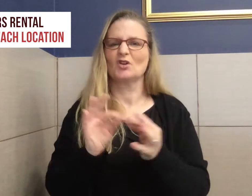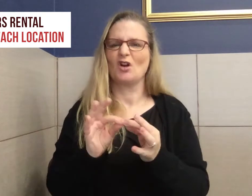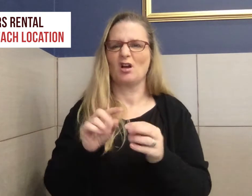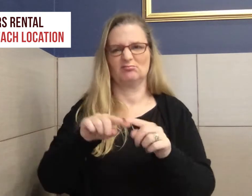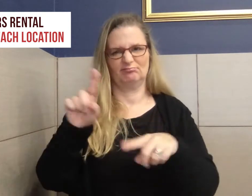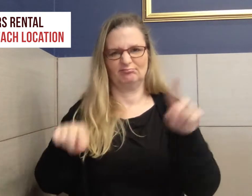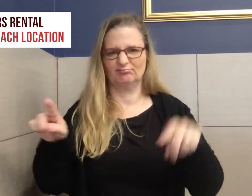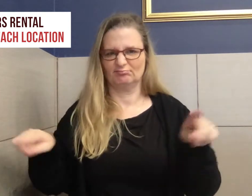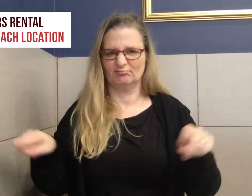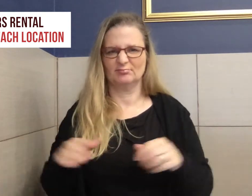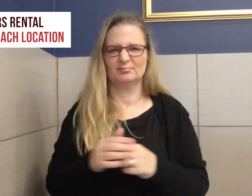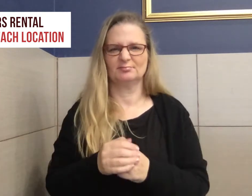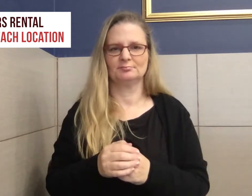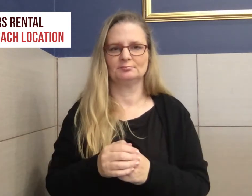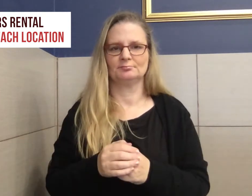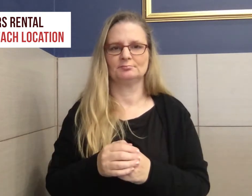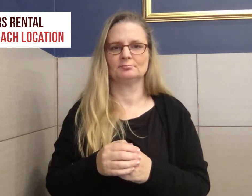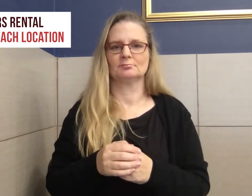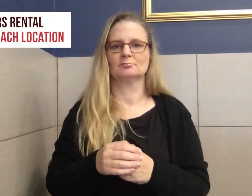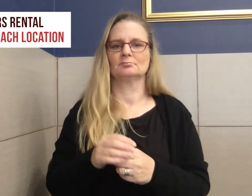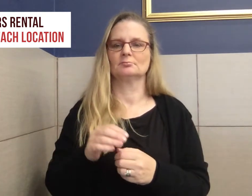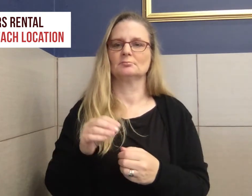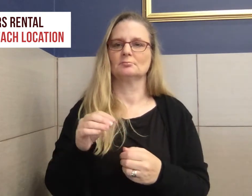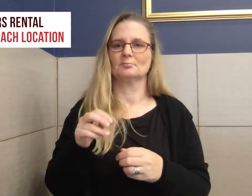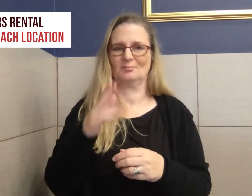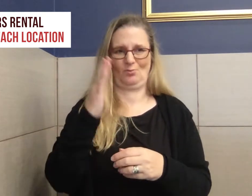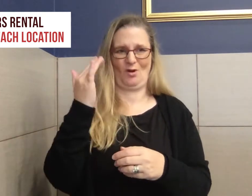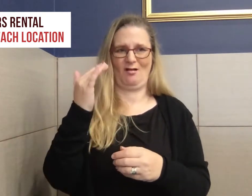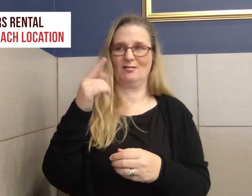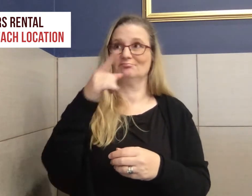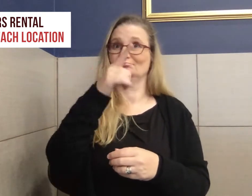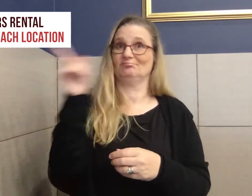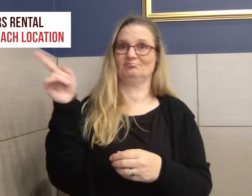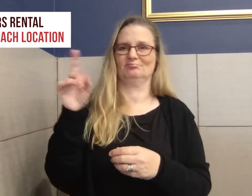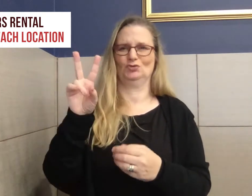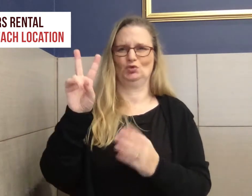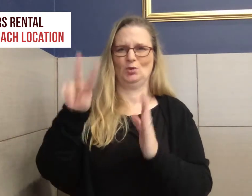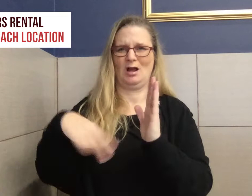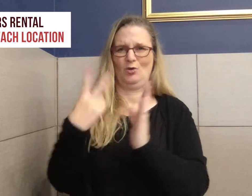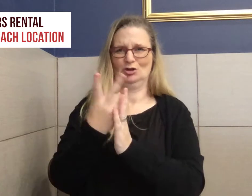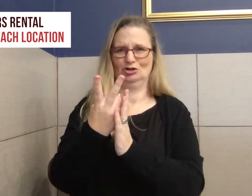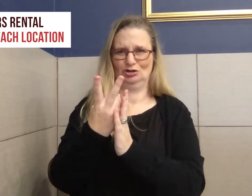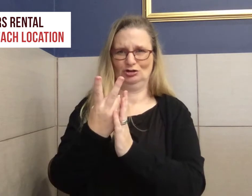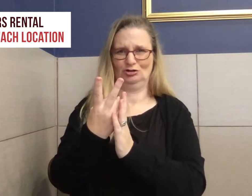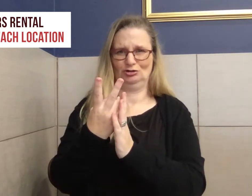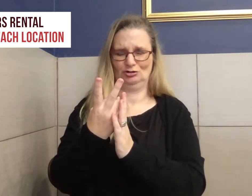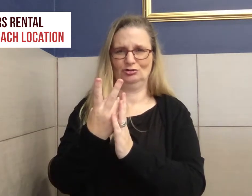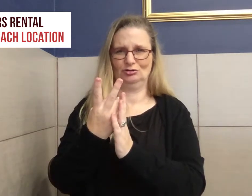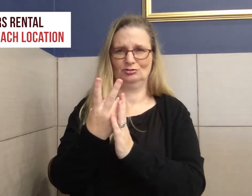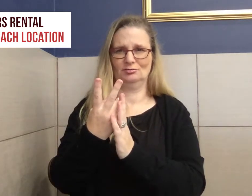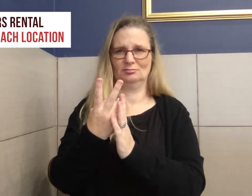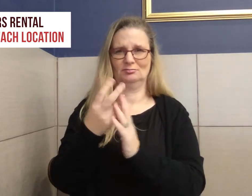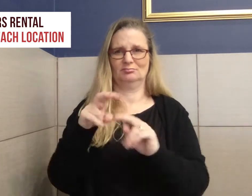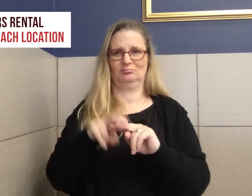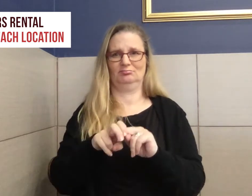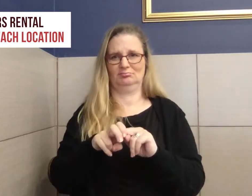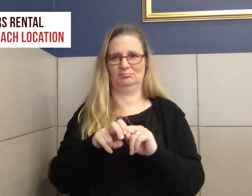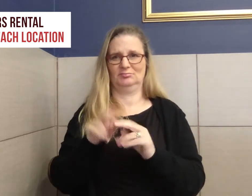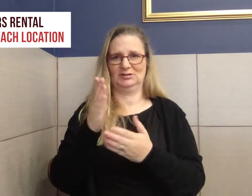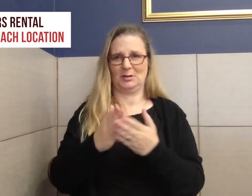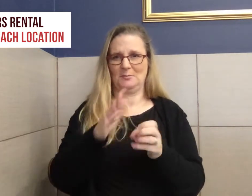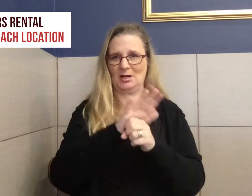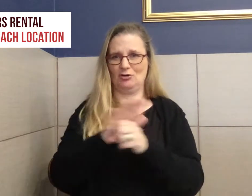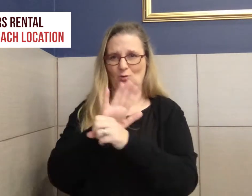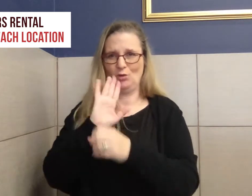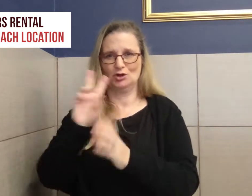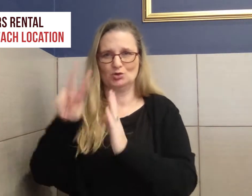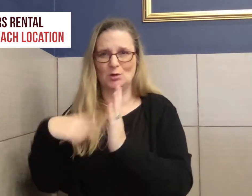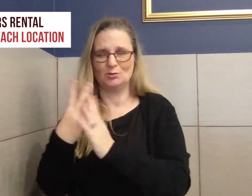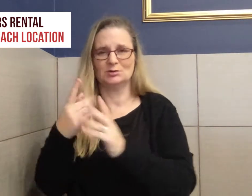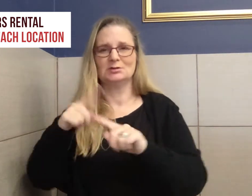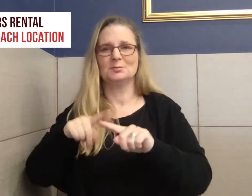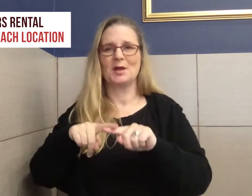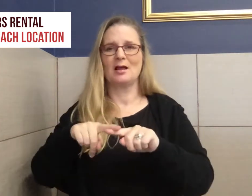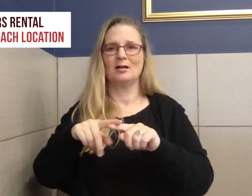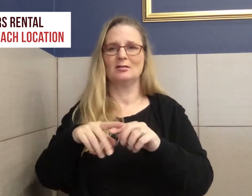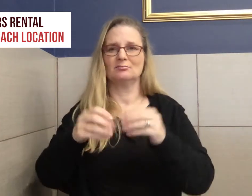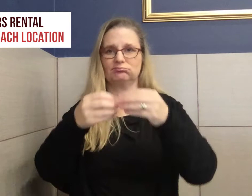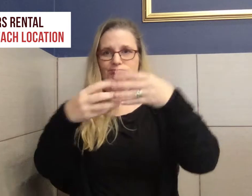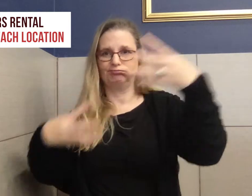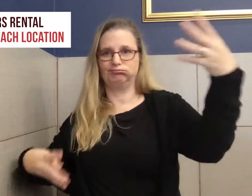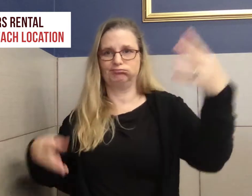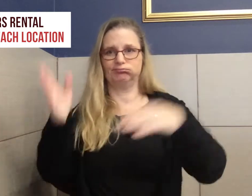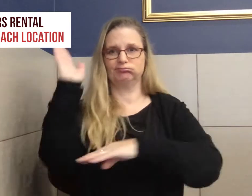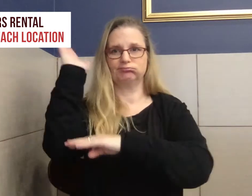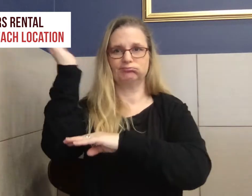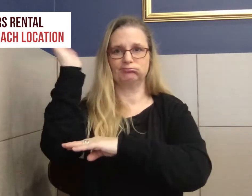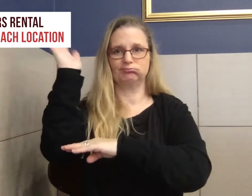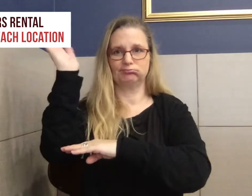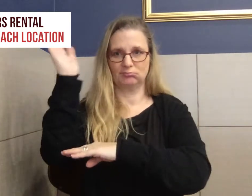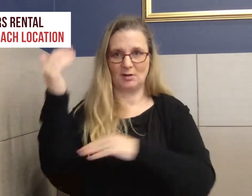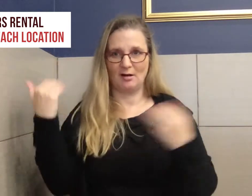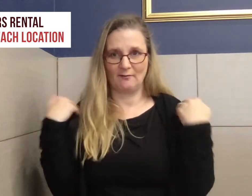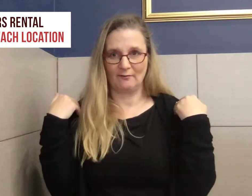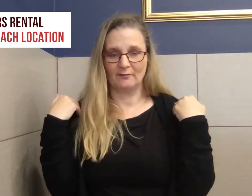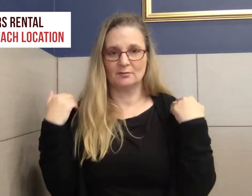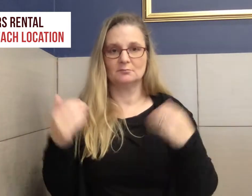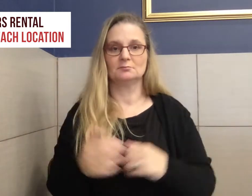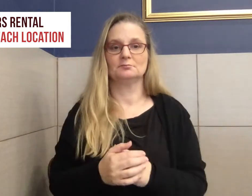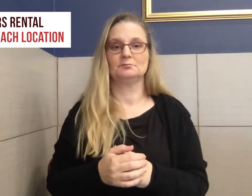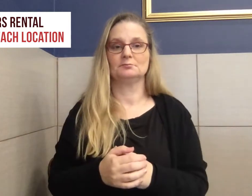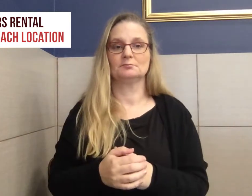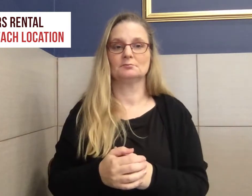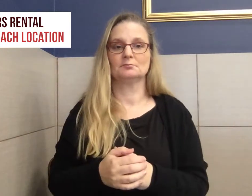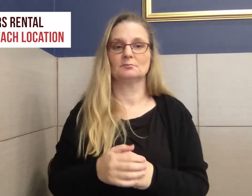Cost is varied. The reason- it is impossible for them to stand for 2 hours straight.